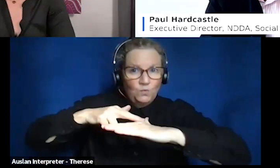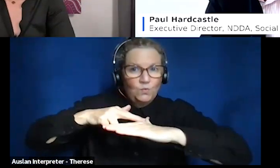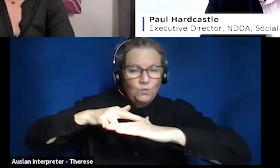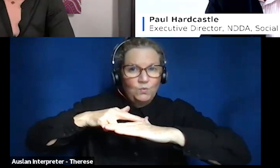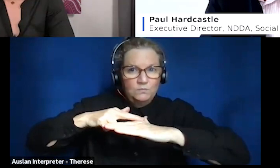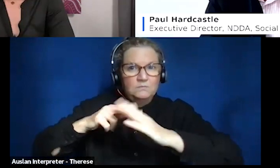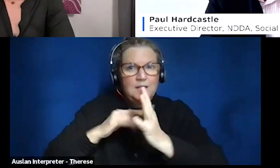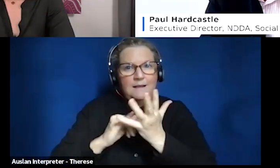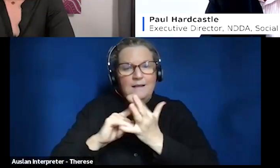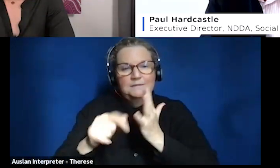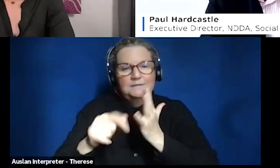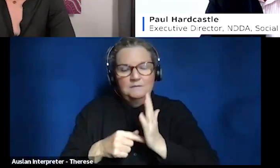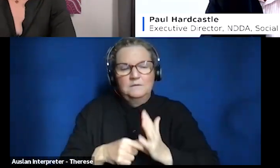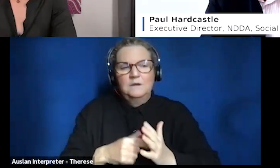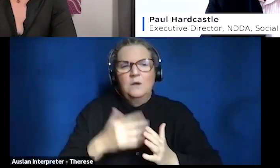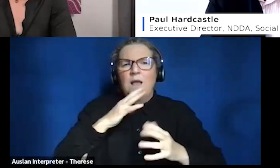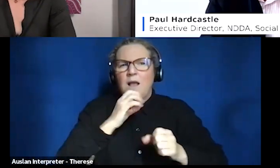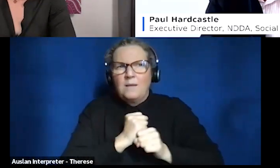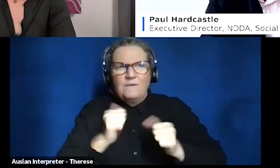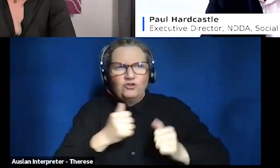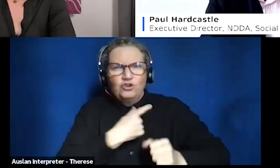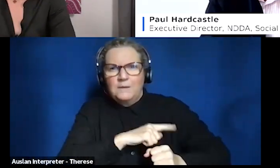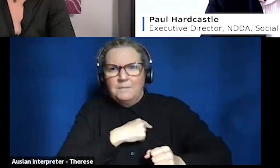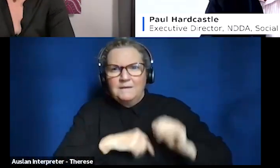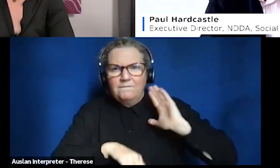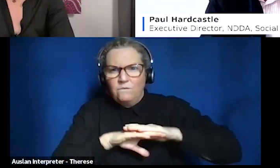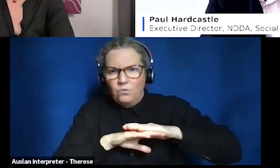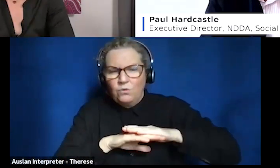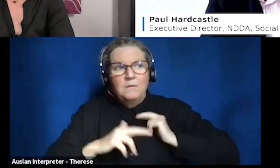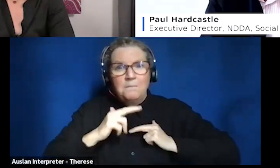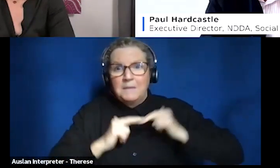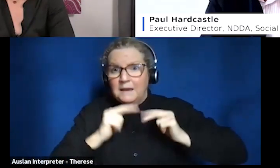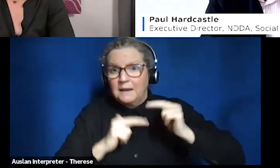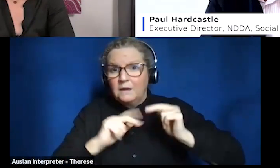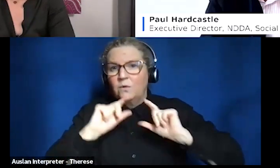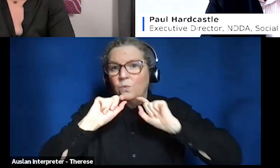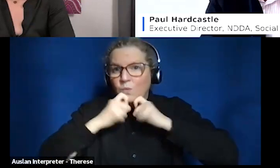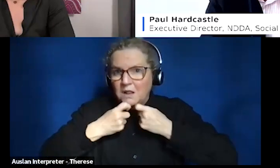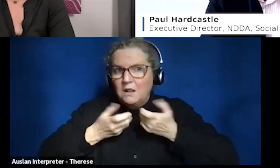Once governments have fully committed to build this asset. It will bring together de-identified data